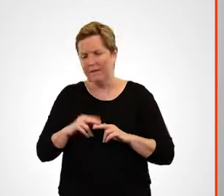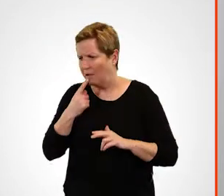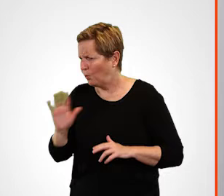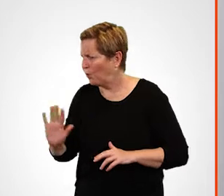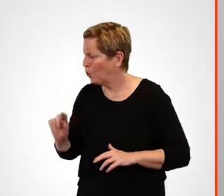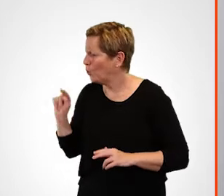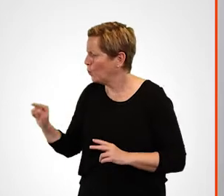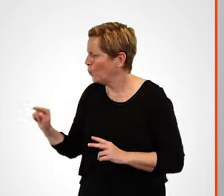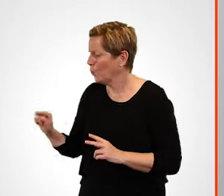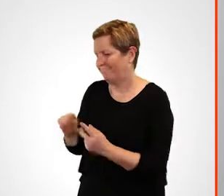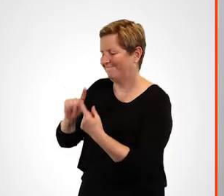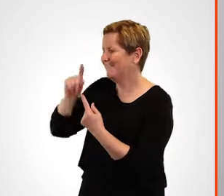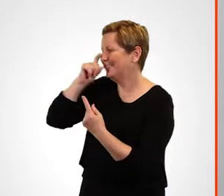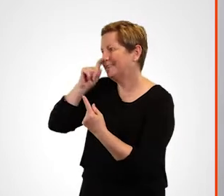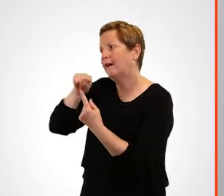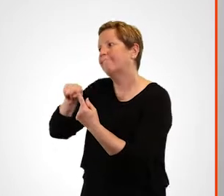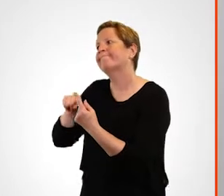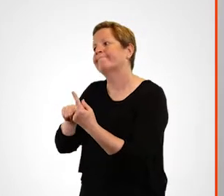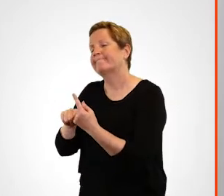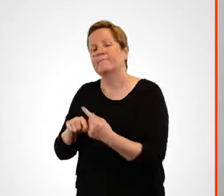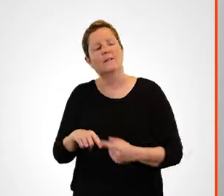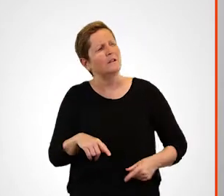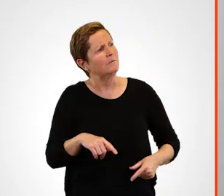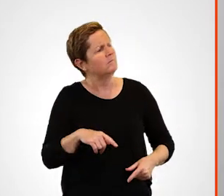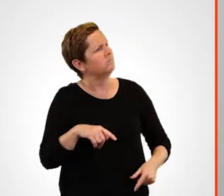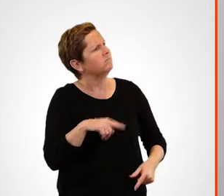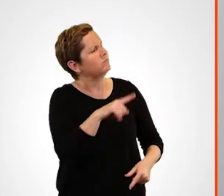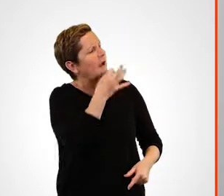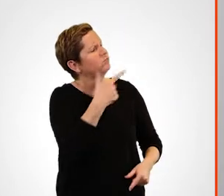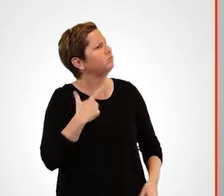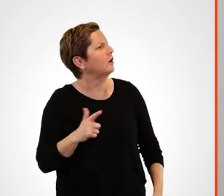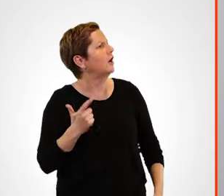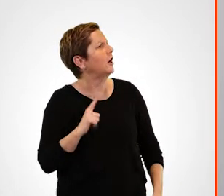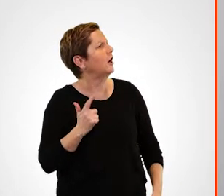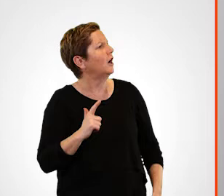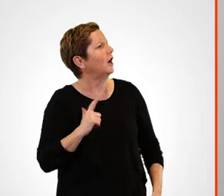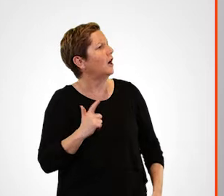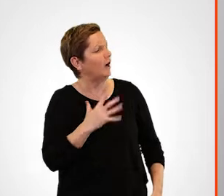"No, I'm not mad at you, I'm mad at your sister", to which she said, "Why?"